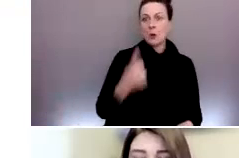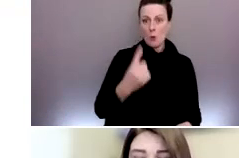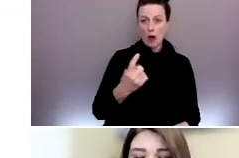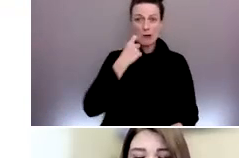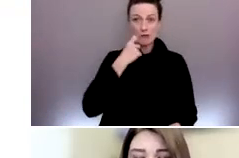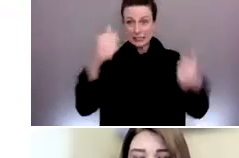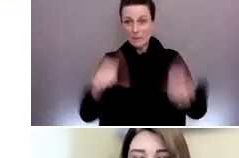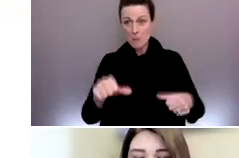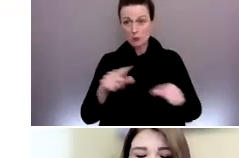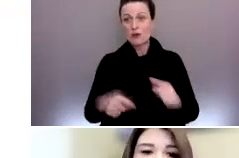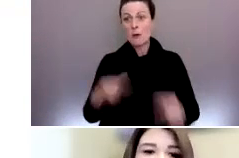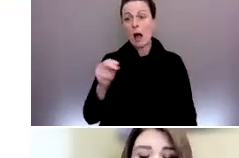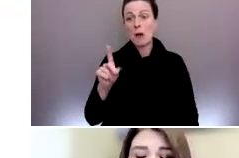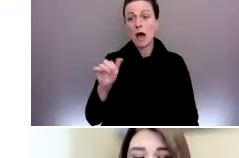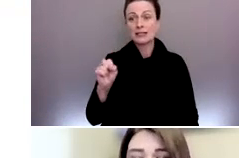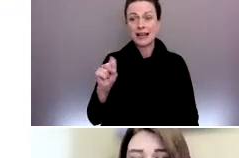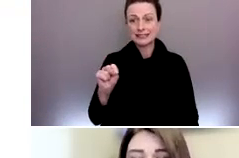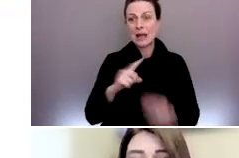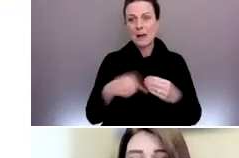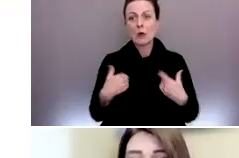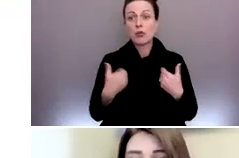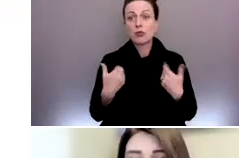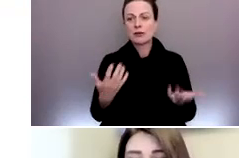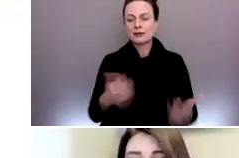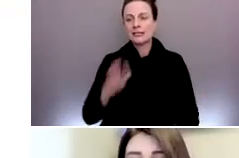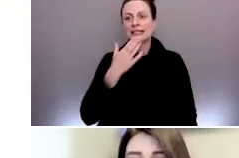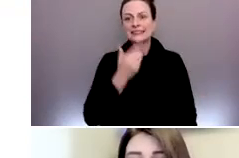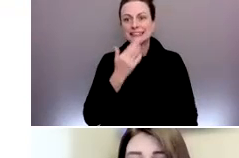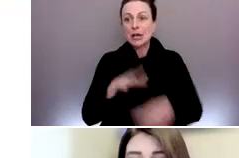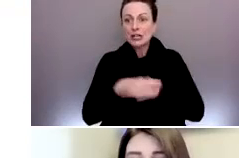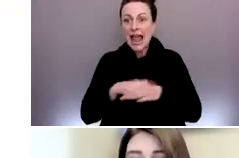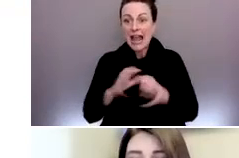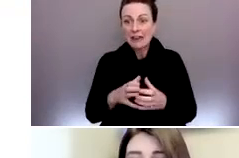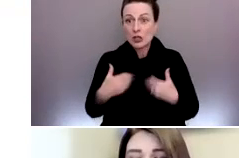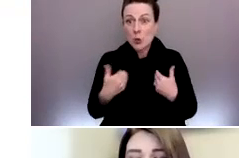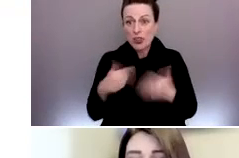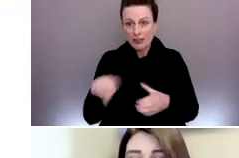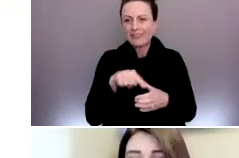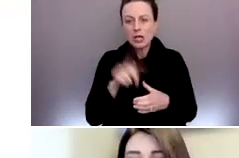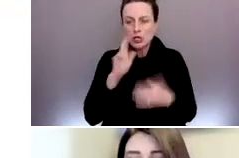from a podcast episode about youth, dear native youth, it is you that will hear our tired hearts,